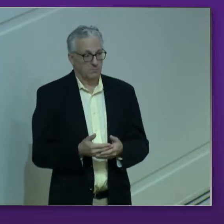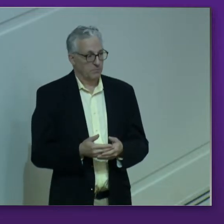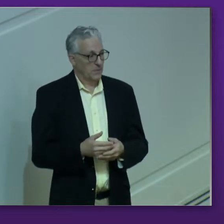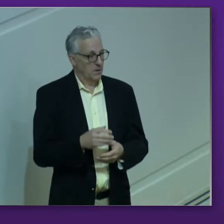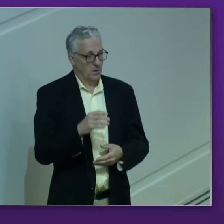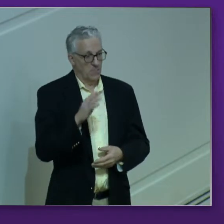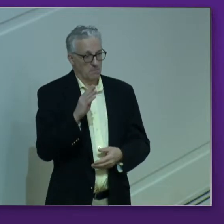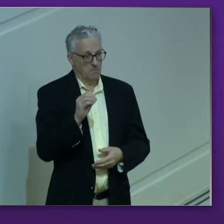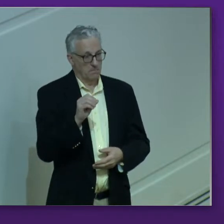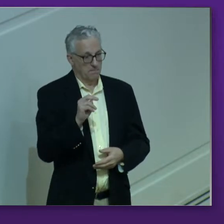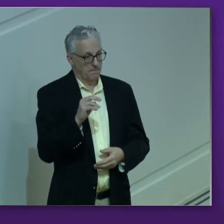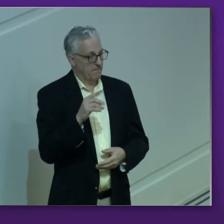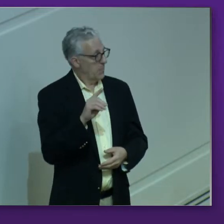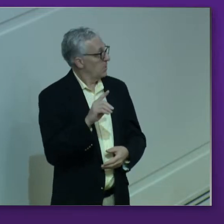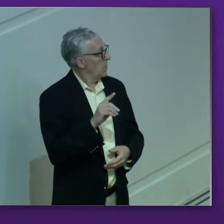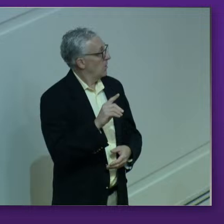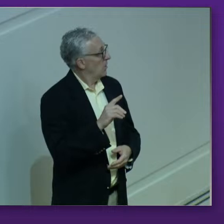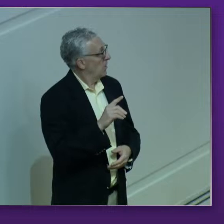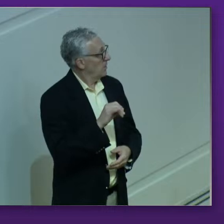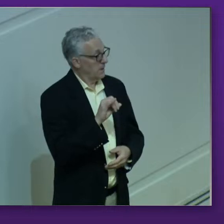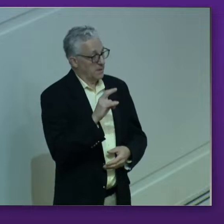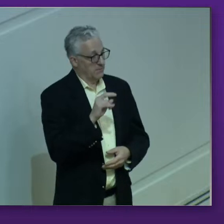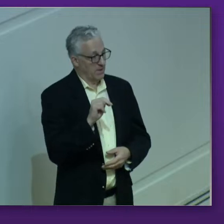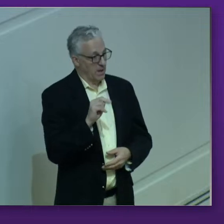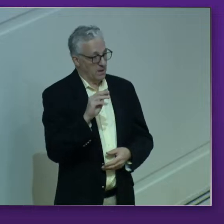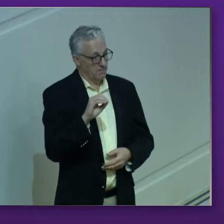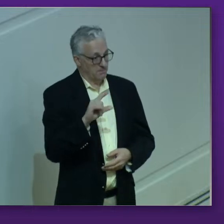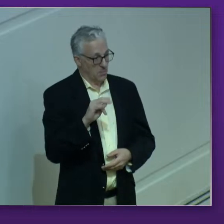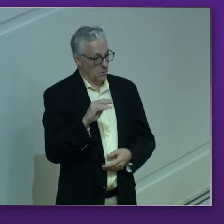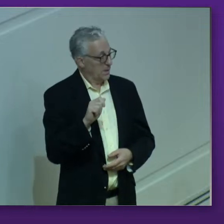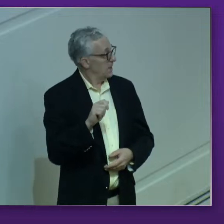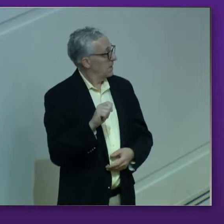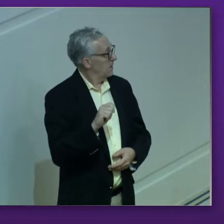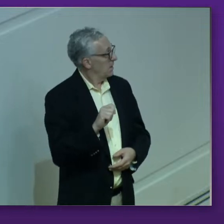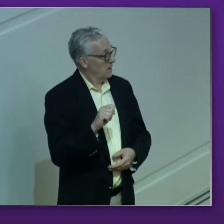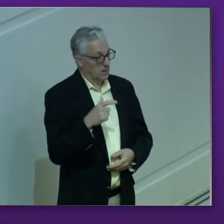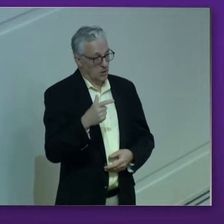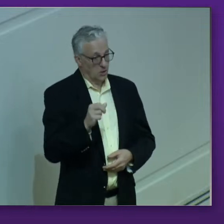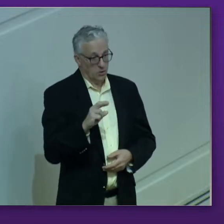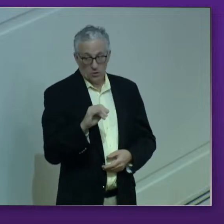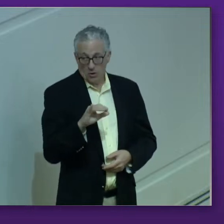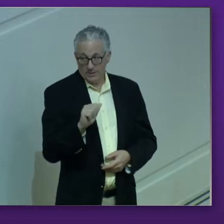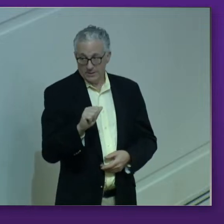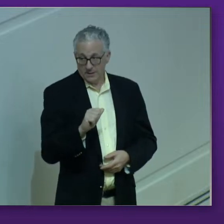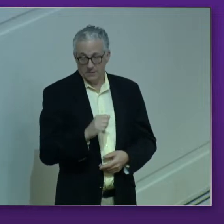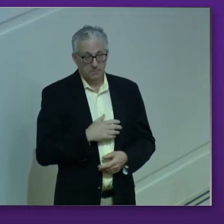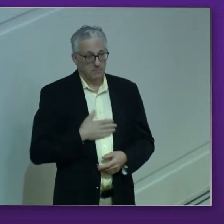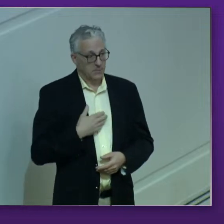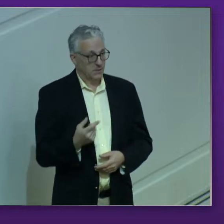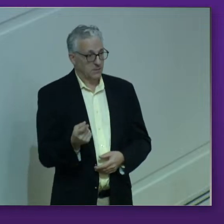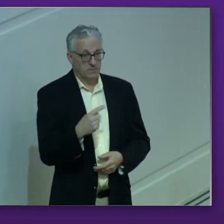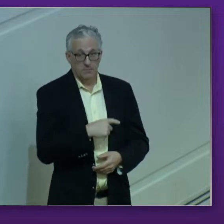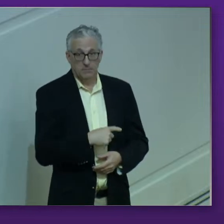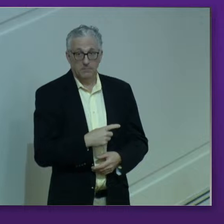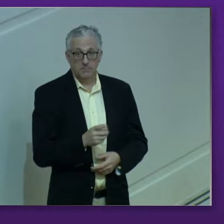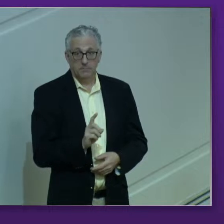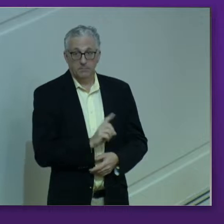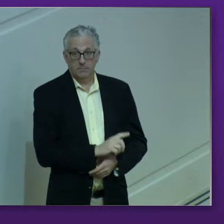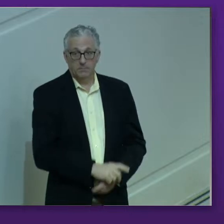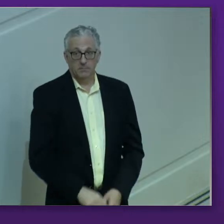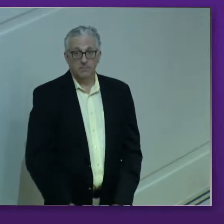I'D LIKE TO INVITE PROF.